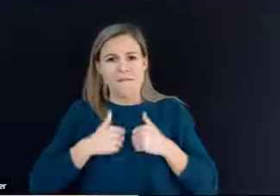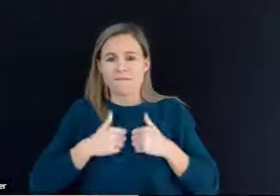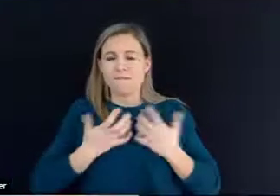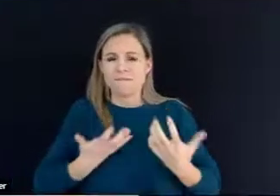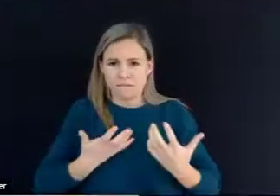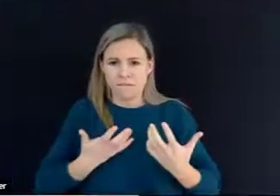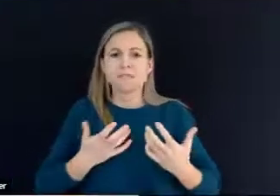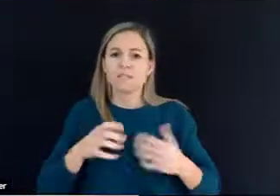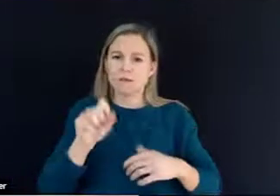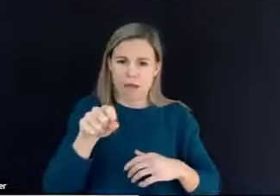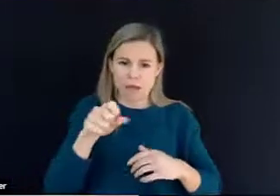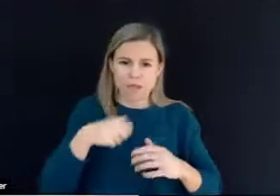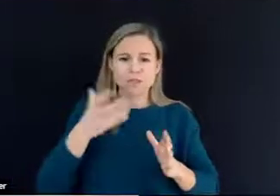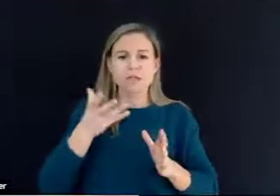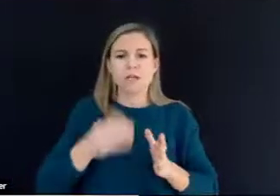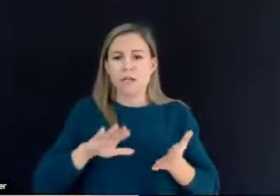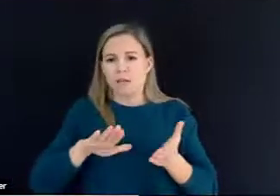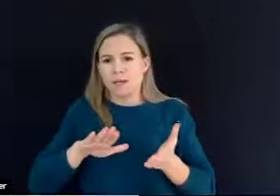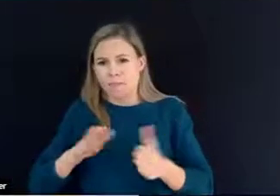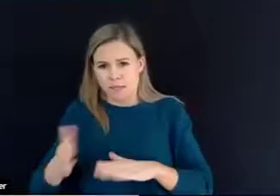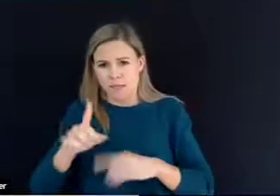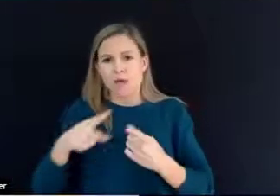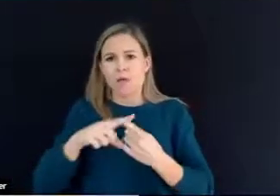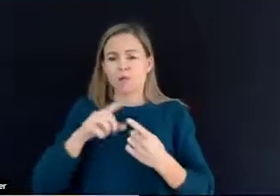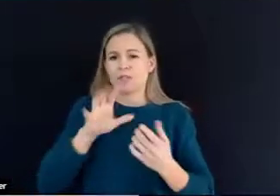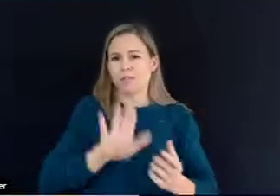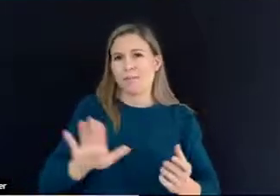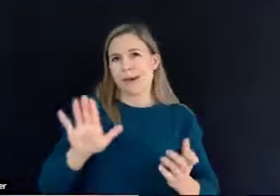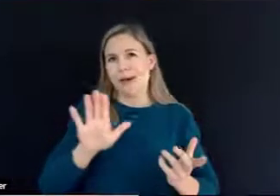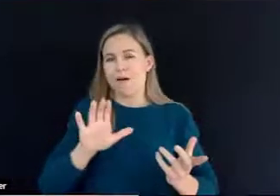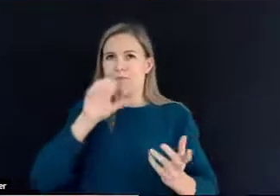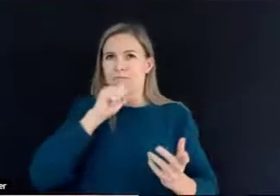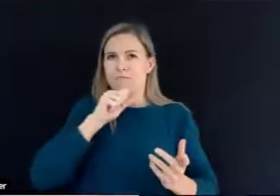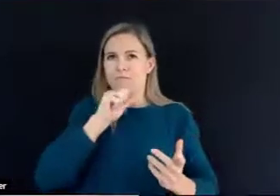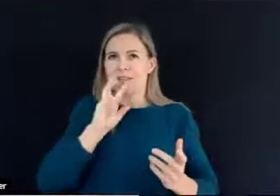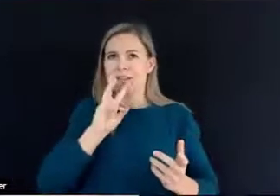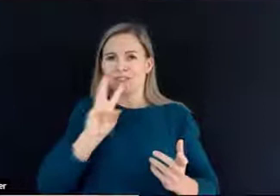when she was about six-and-a-half-years-old in 2015.